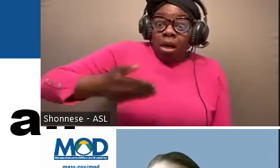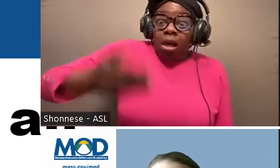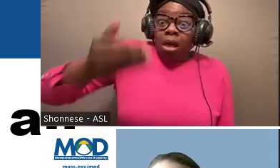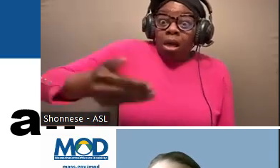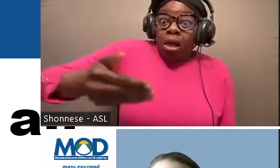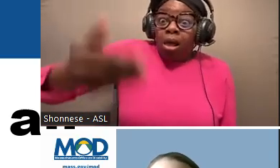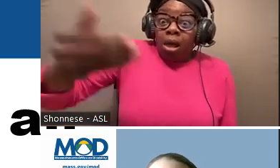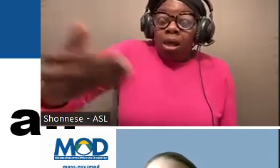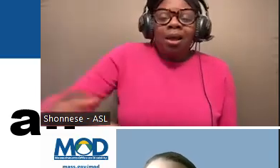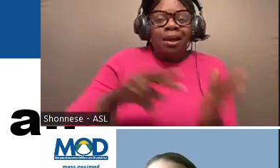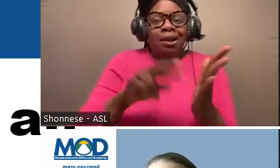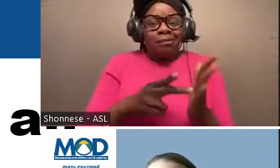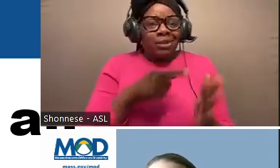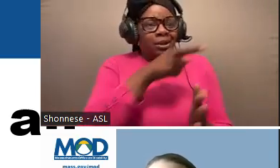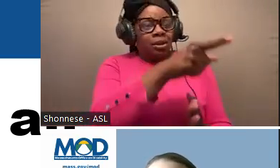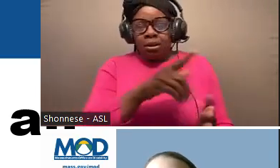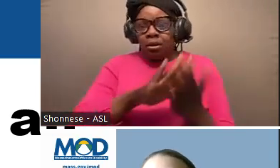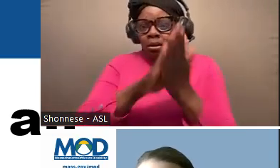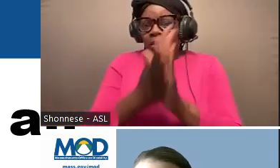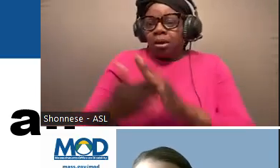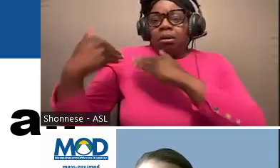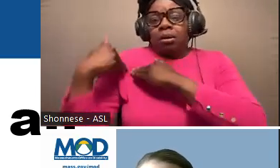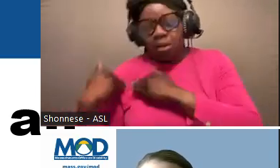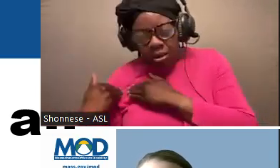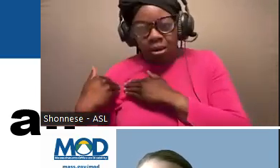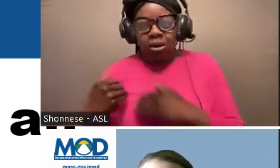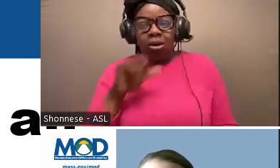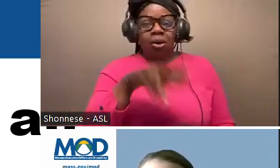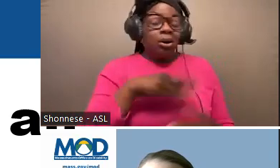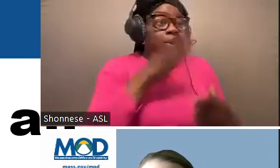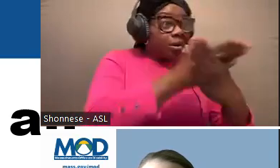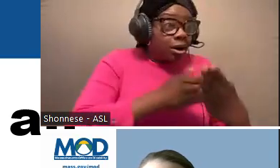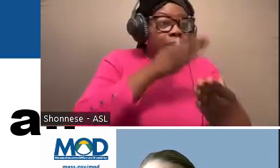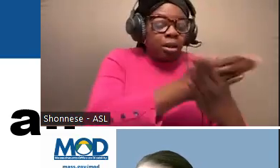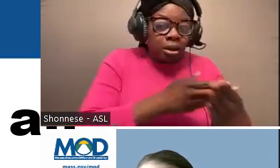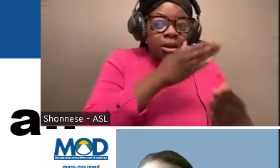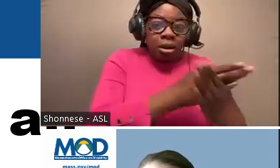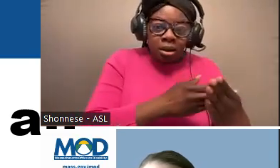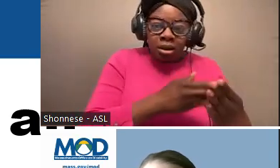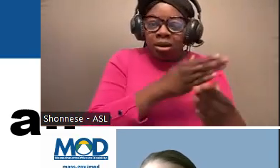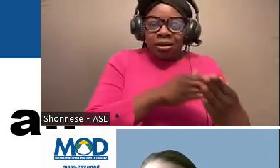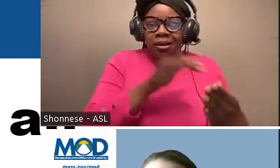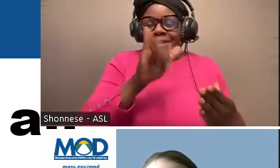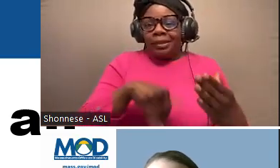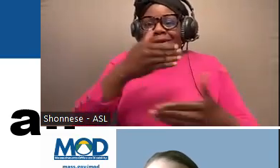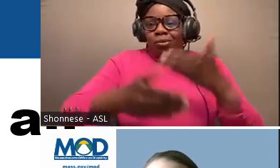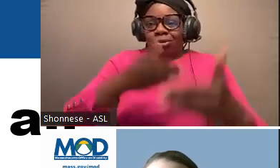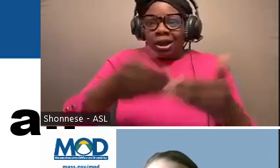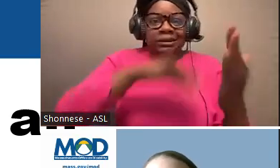on the employee. You don't want to be harassing the employee with this bureaucratic process. So,